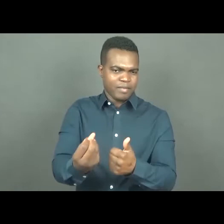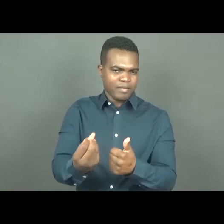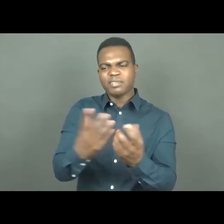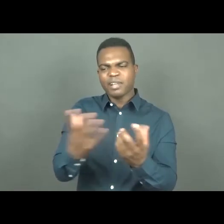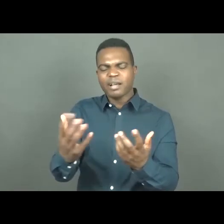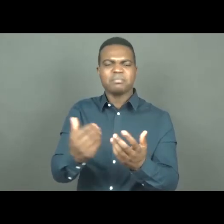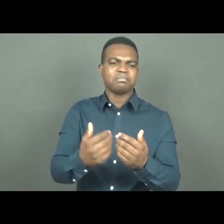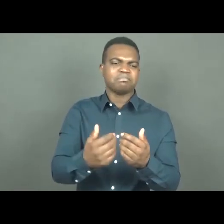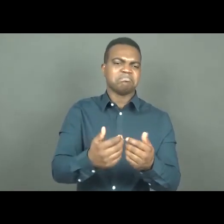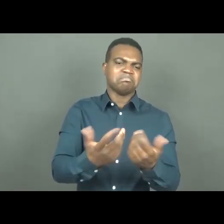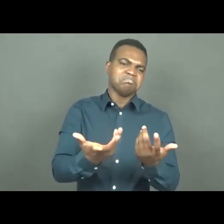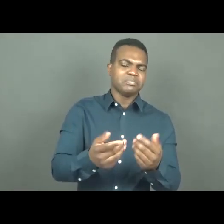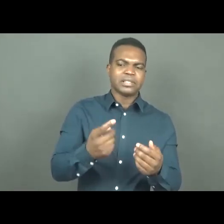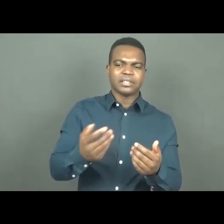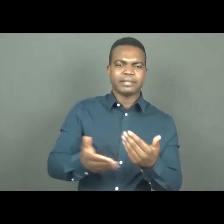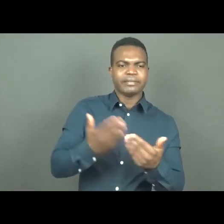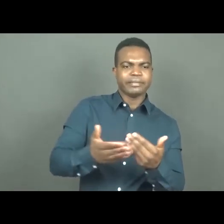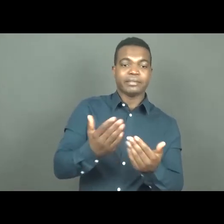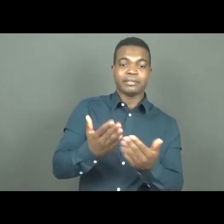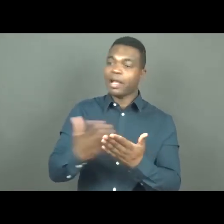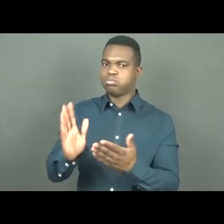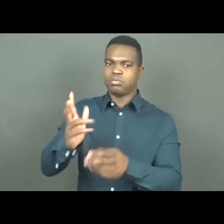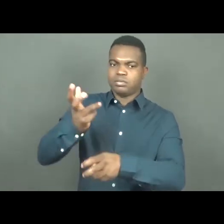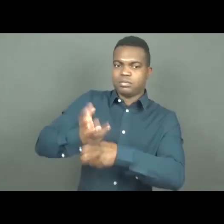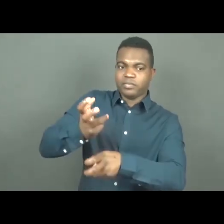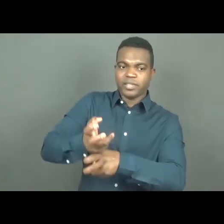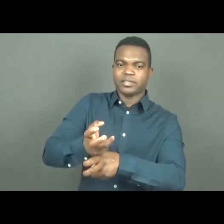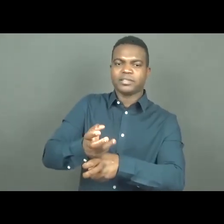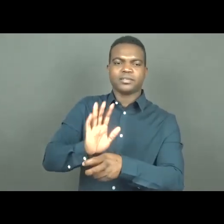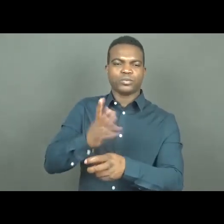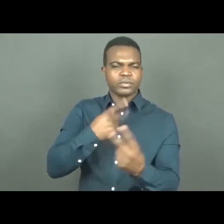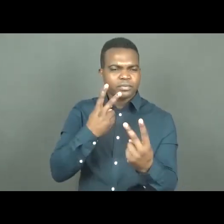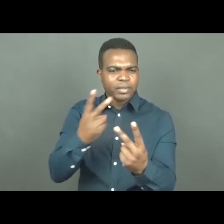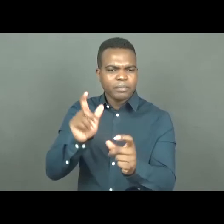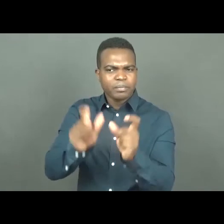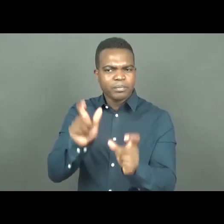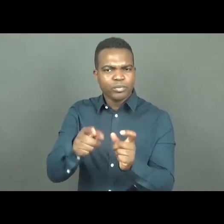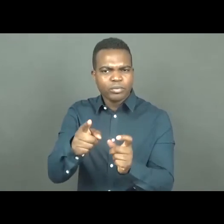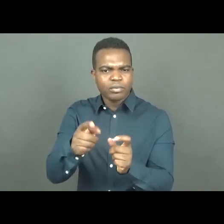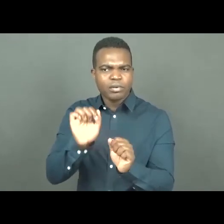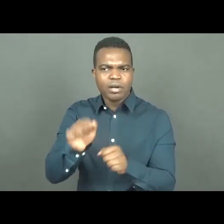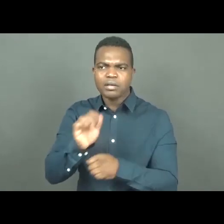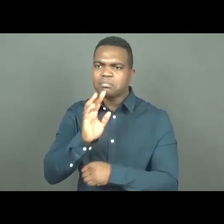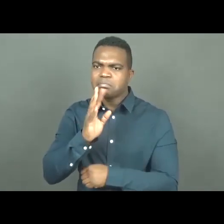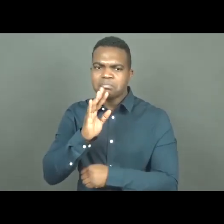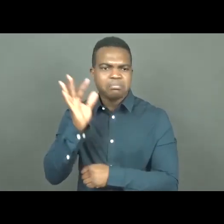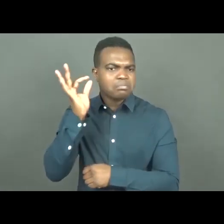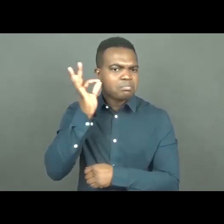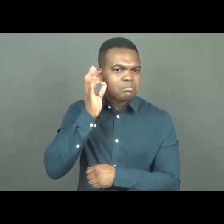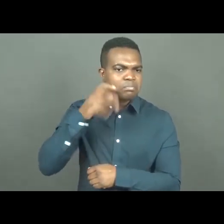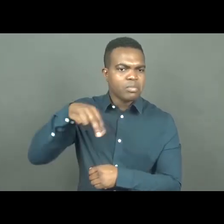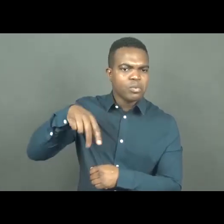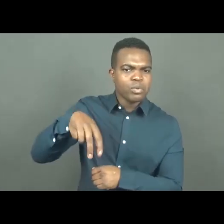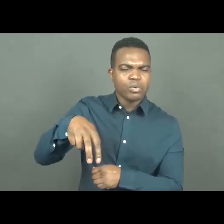or communication, including self care. So, because it was new, because it was new for us